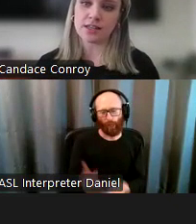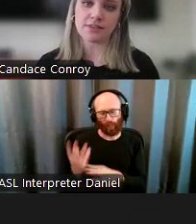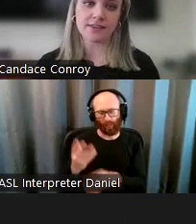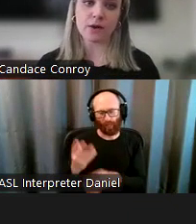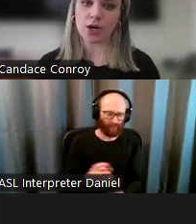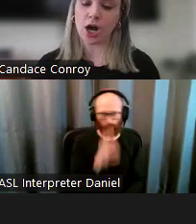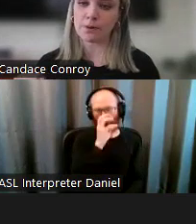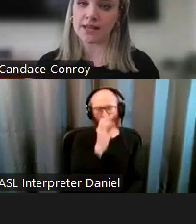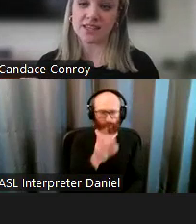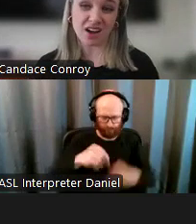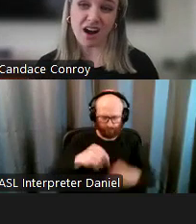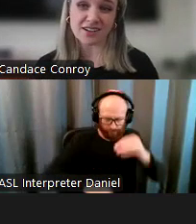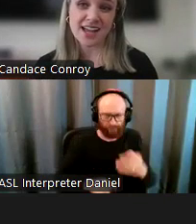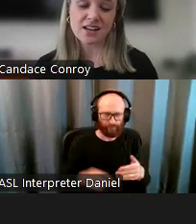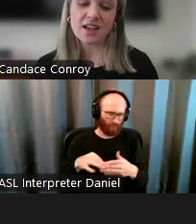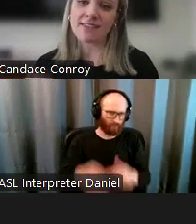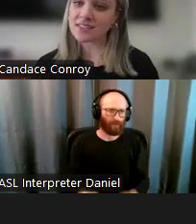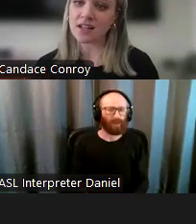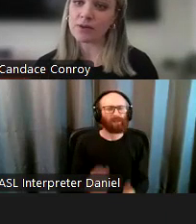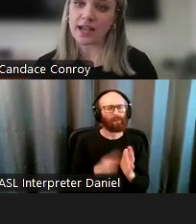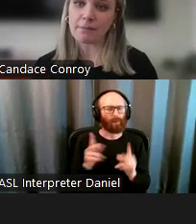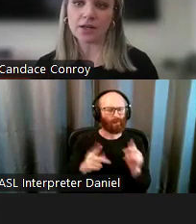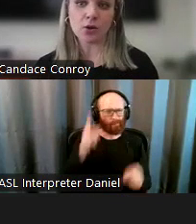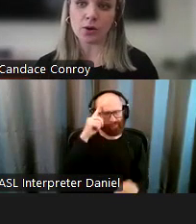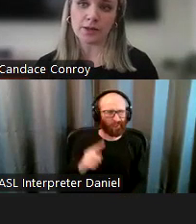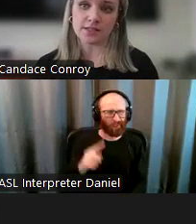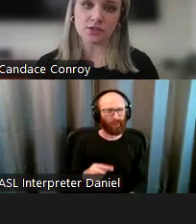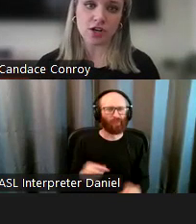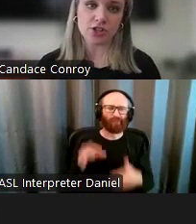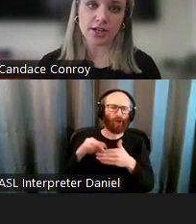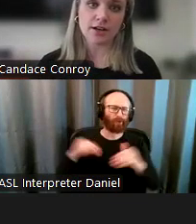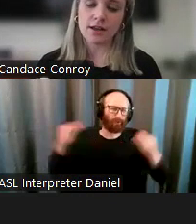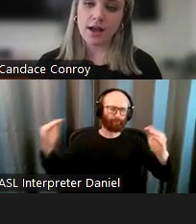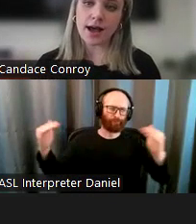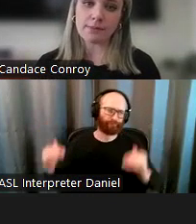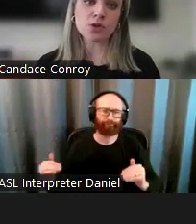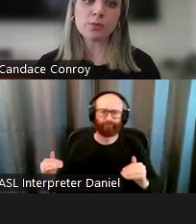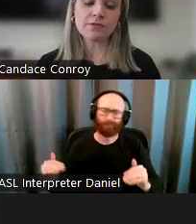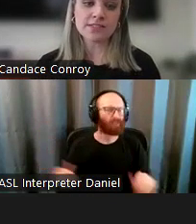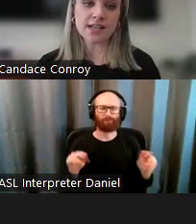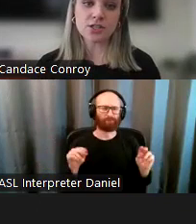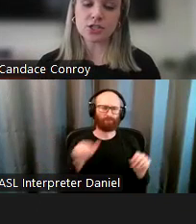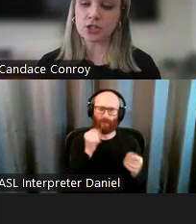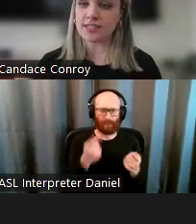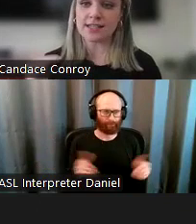and think that we're compromising the content and that's not what's happening in Core Plus Construction. So what we've decided to do is add